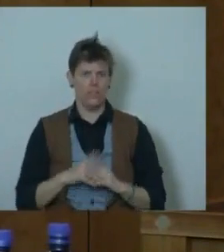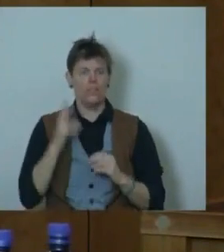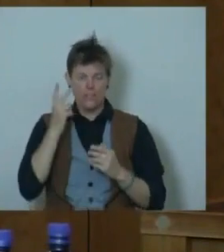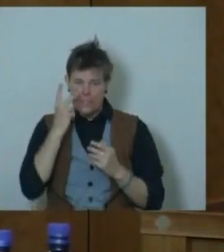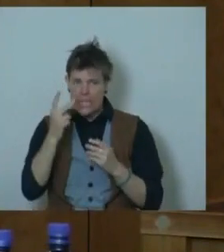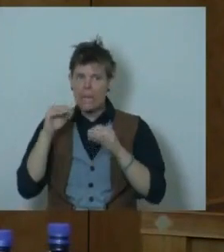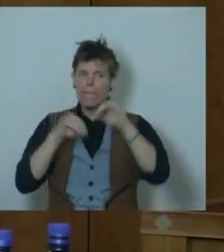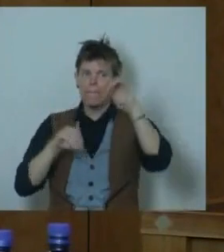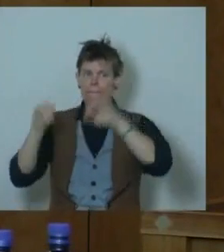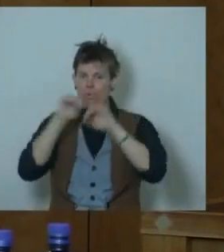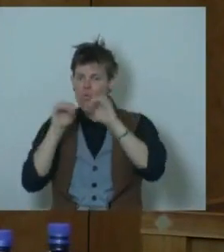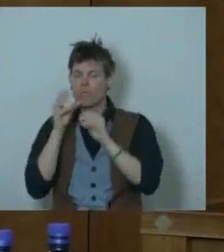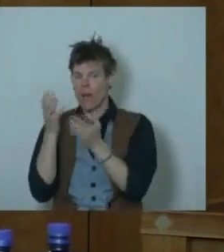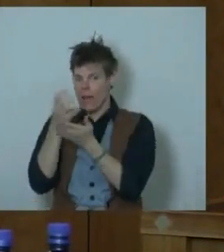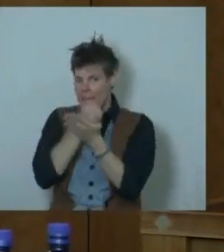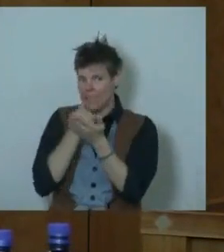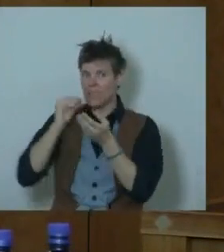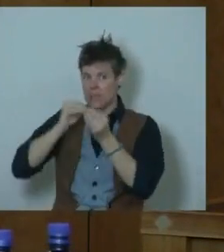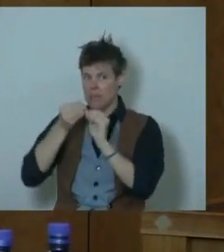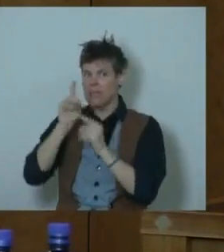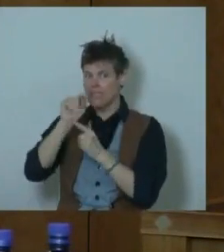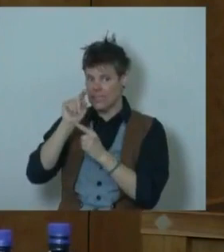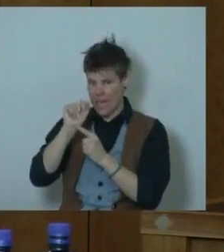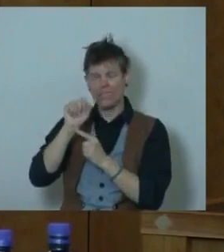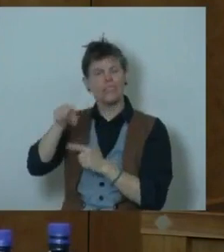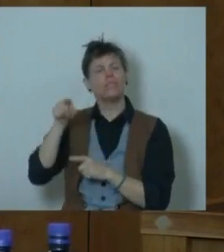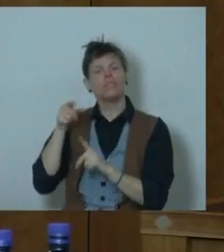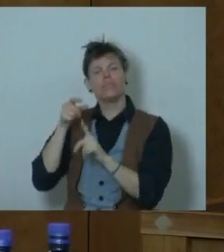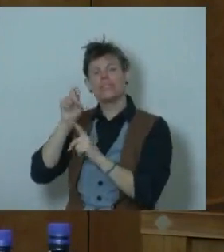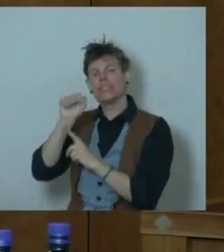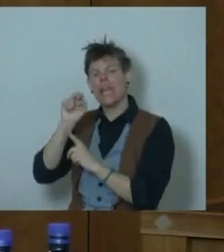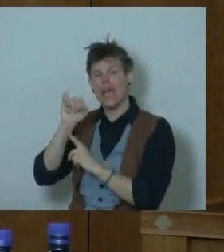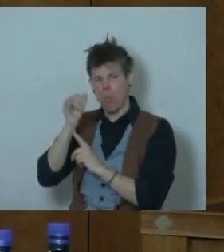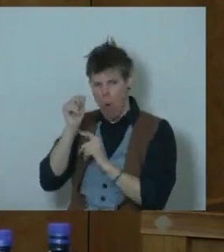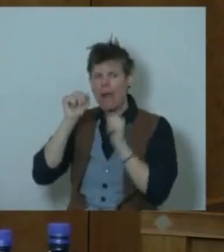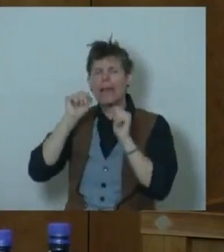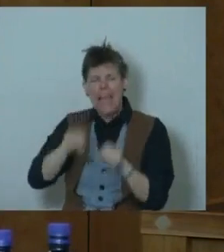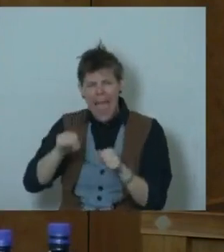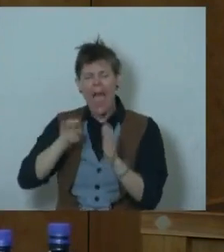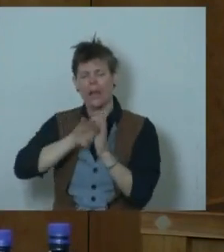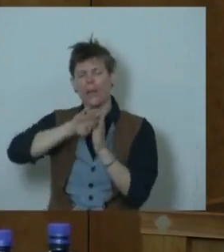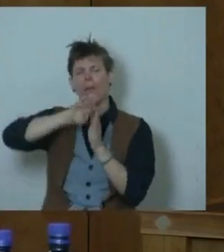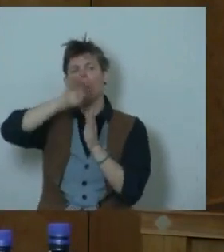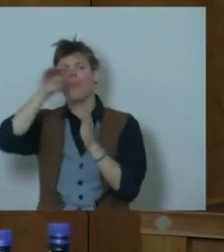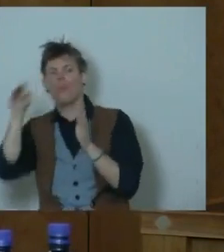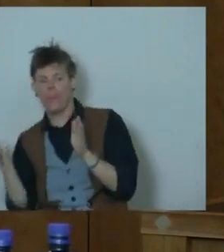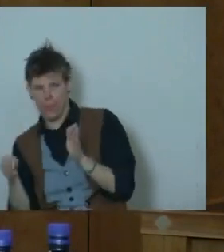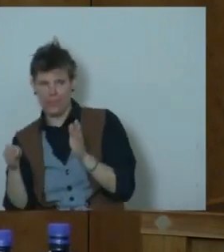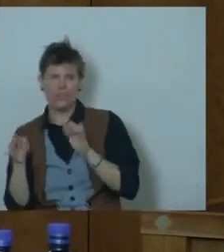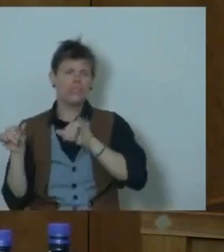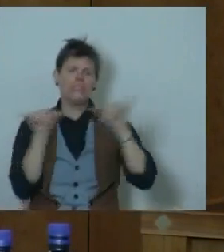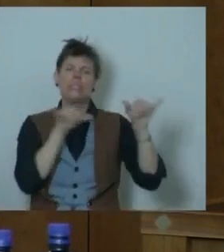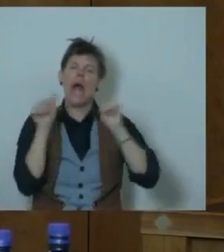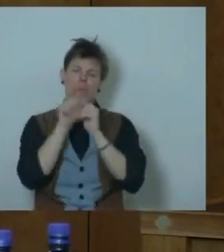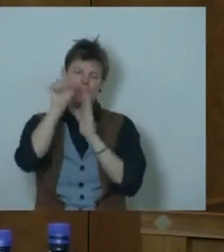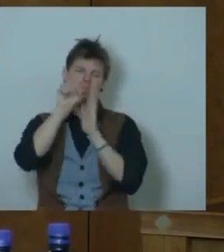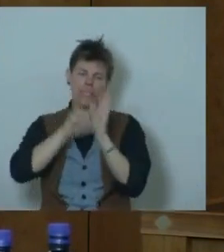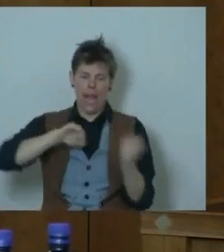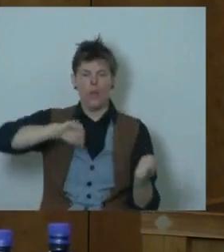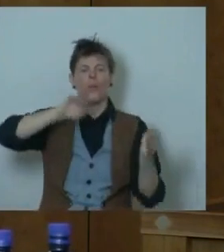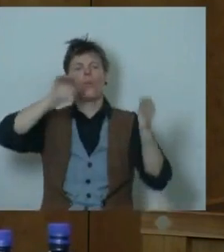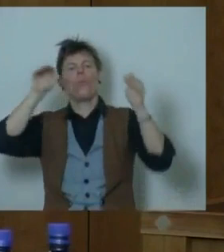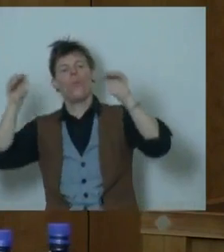IT MEANS SOCIAL DISTANCING IMROVES IN THAT REGION AND WE ARE SEEING IMPROVEMENT IN MOBILITY DATA AND SAN JUAN COUNTY.